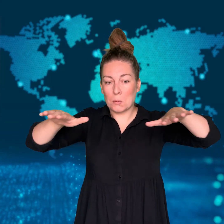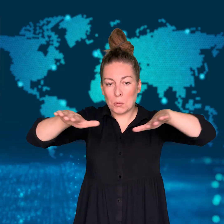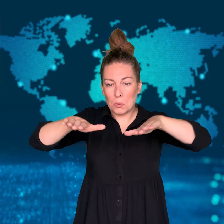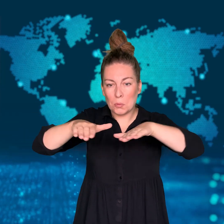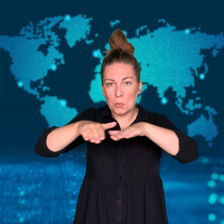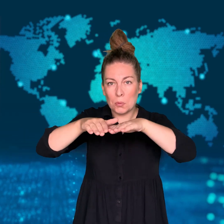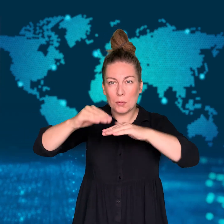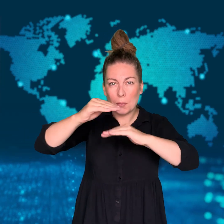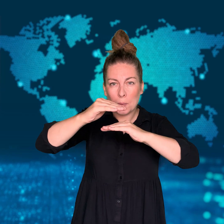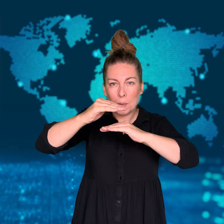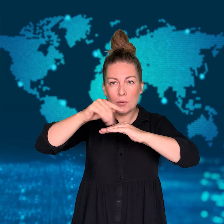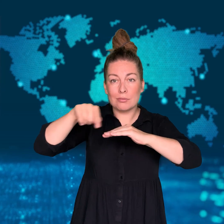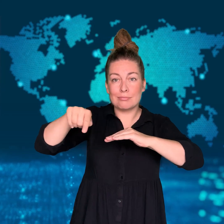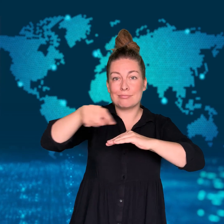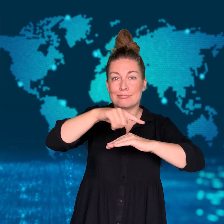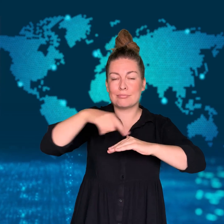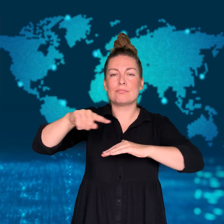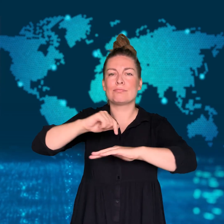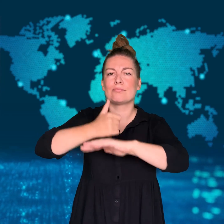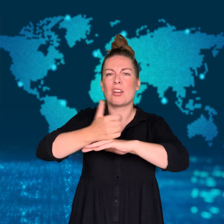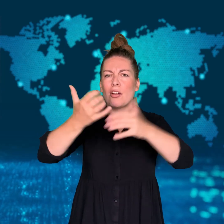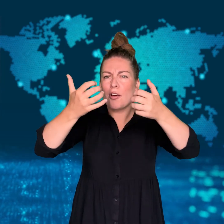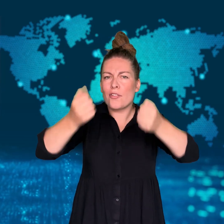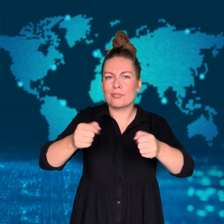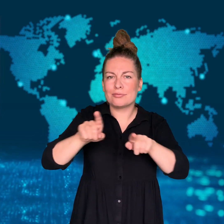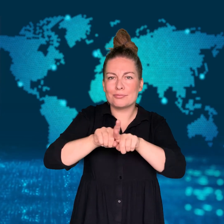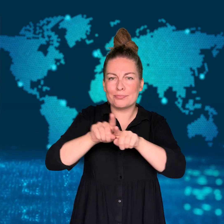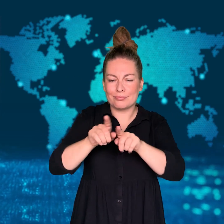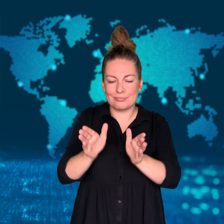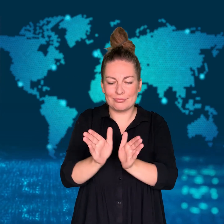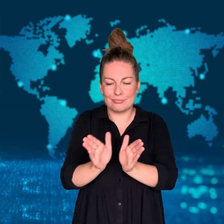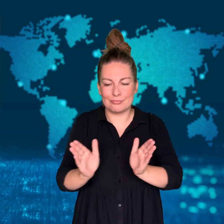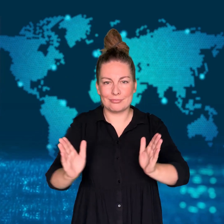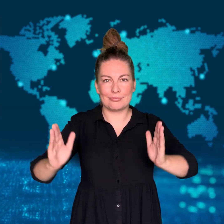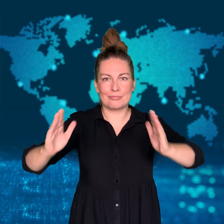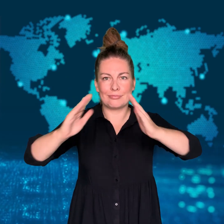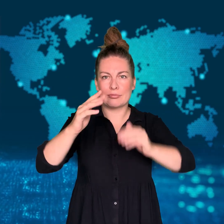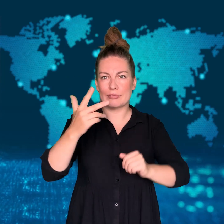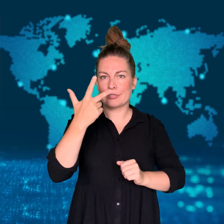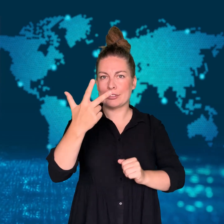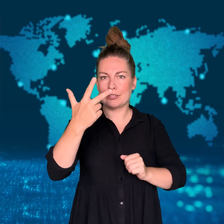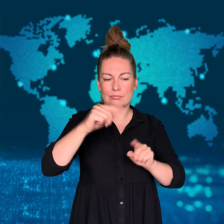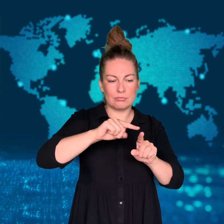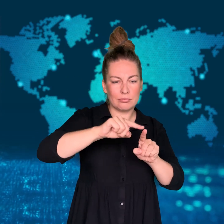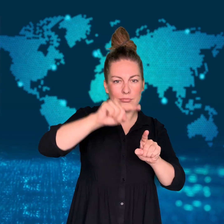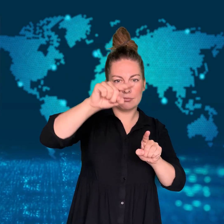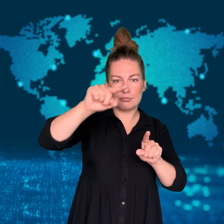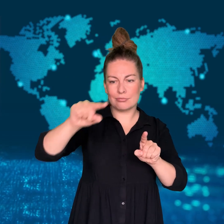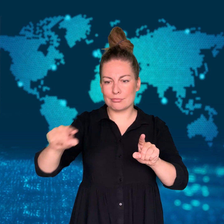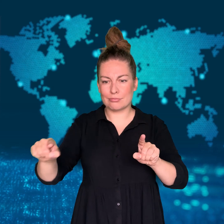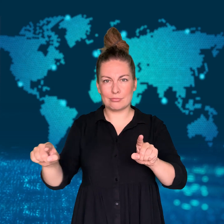and Chinese maritime militia service vessels.